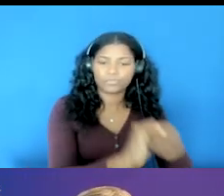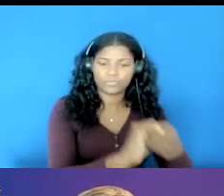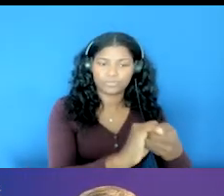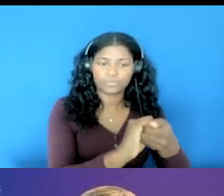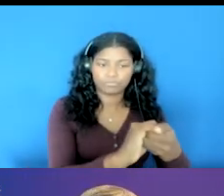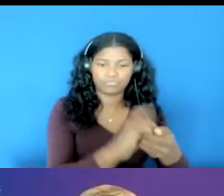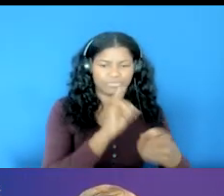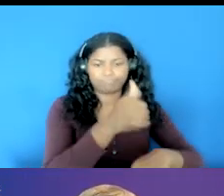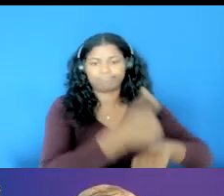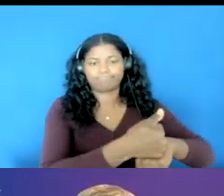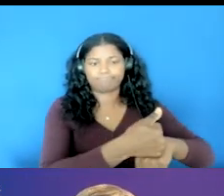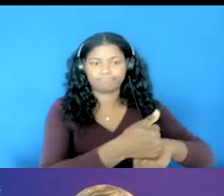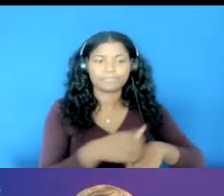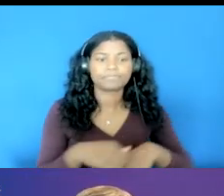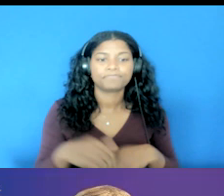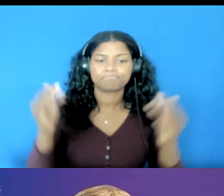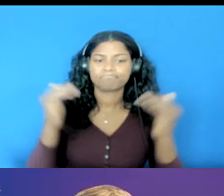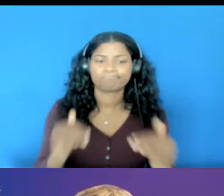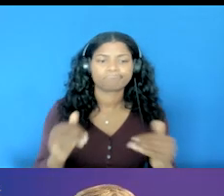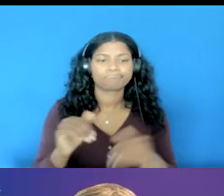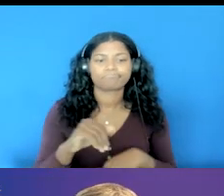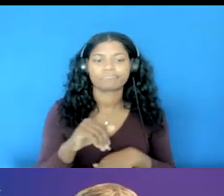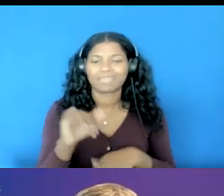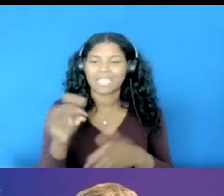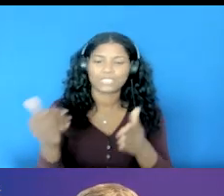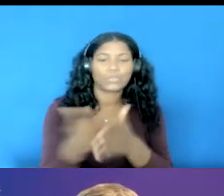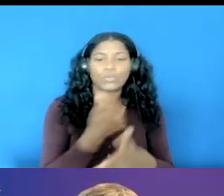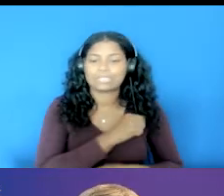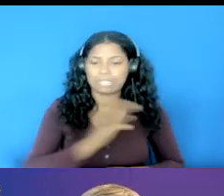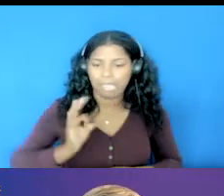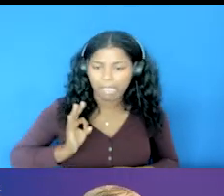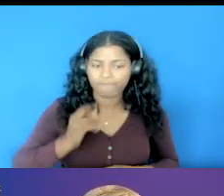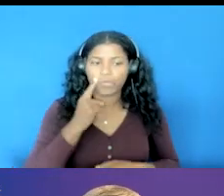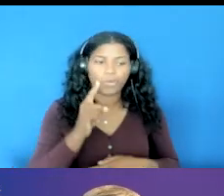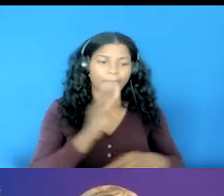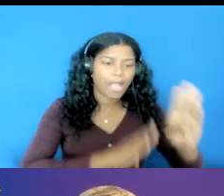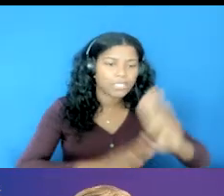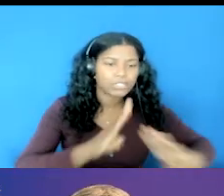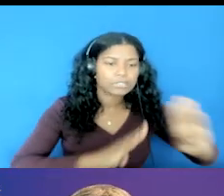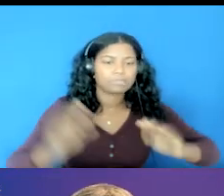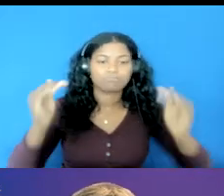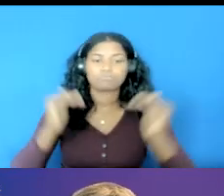including BRC-BIO that's where new faculty in biology, RaMP which is to for,